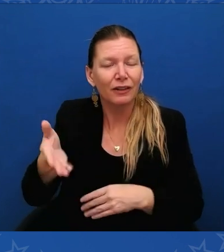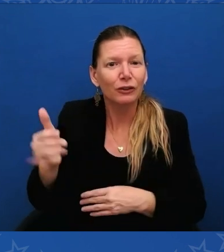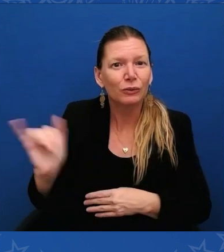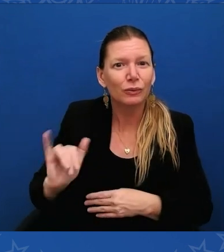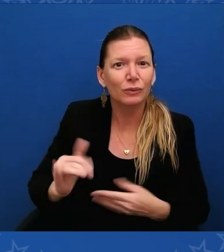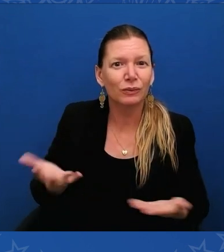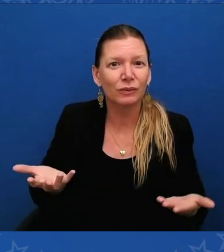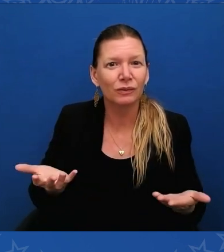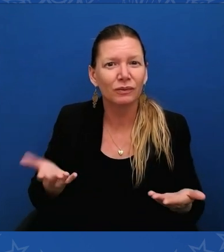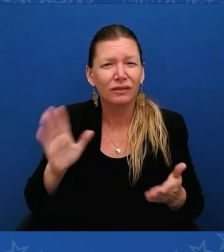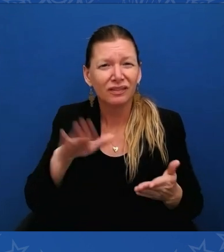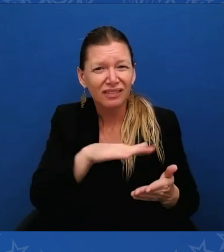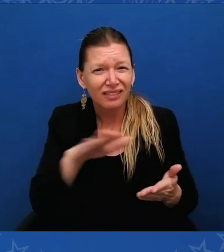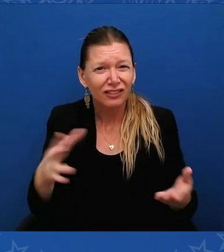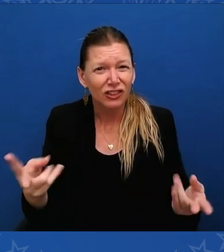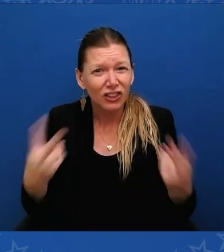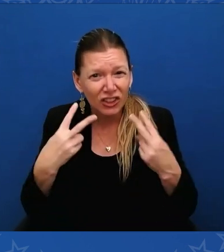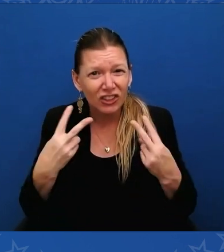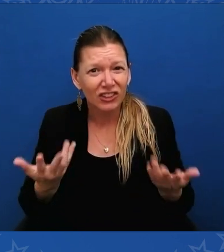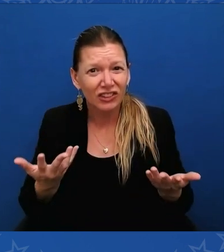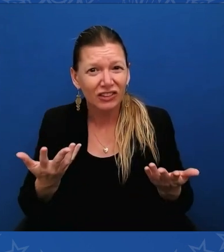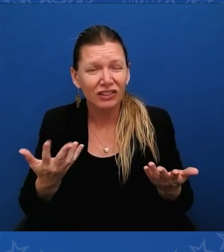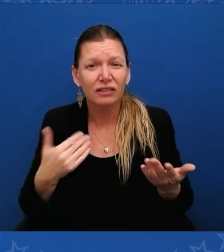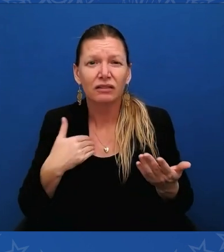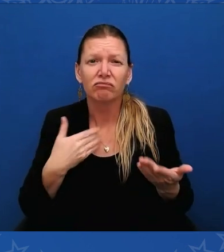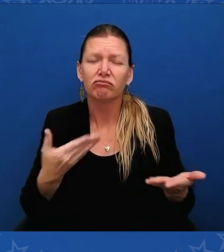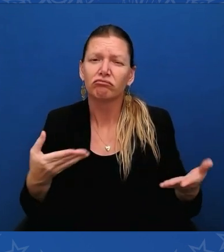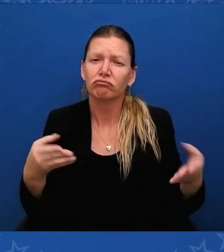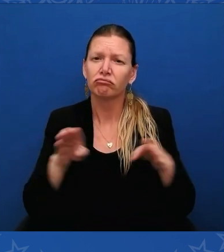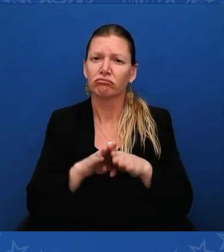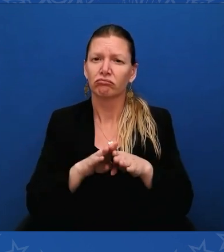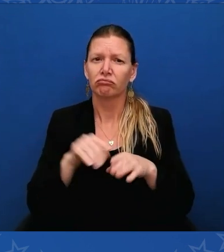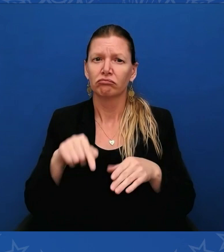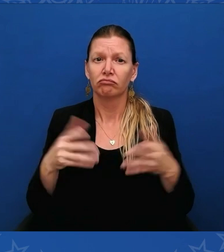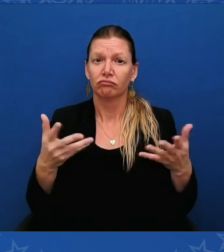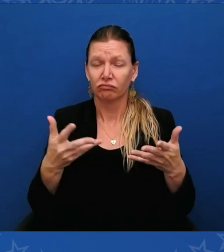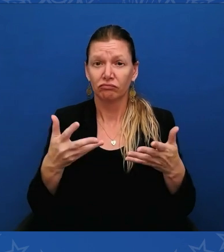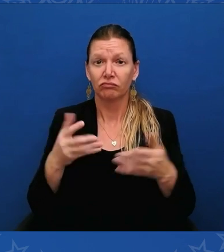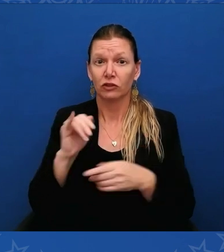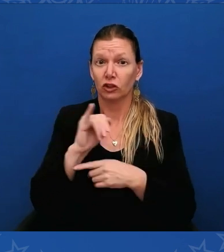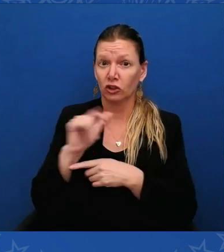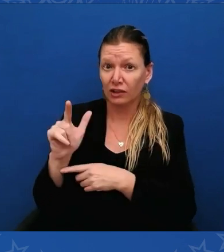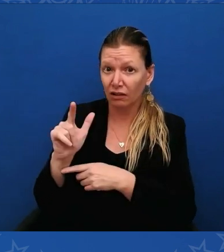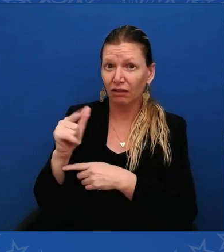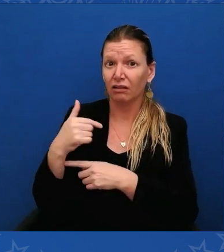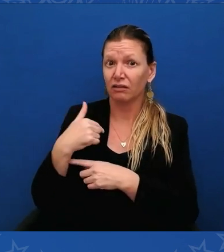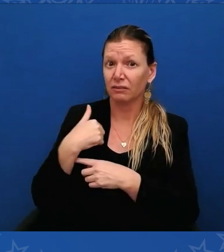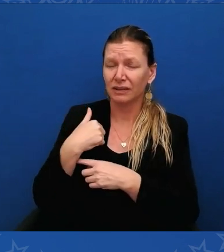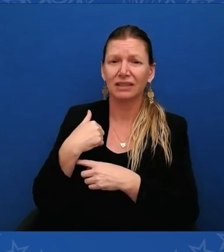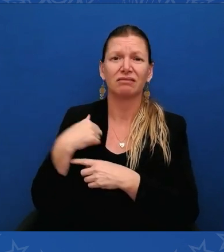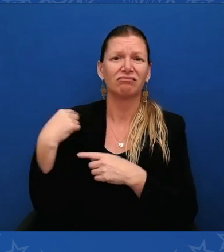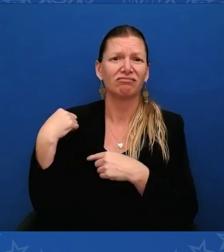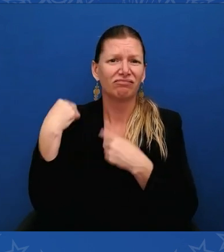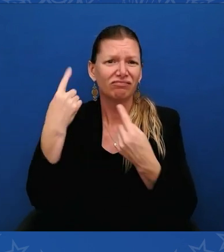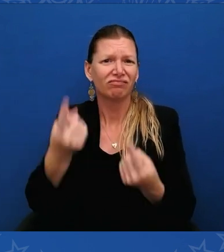Jill and my ancestors were immigrants as well, years and years ago -- Italian -- Italy and Ireland.